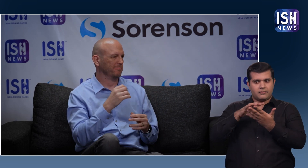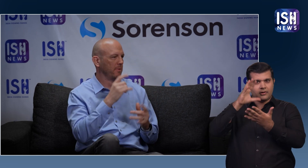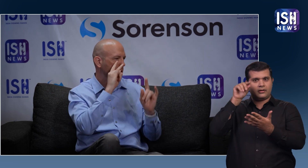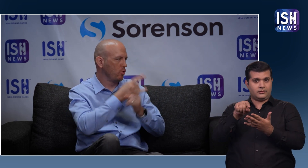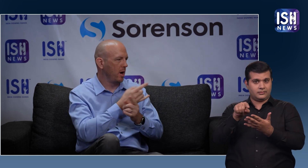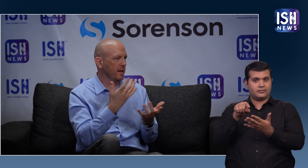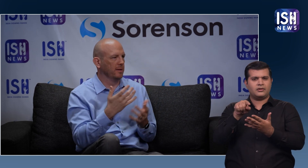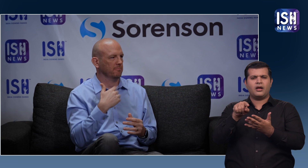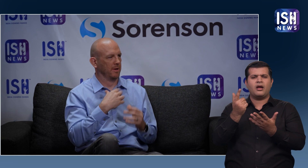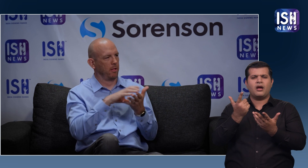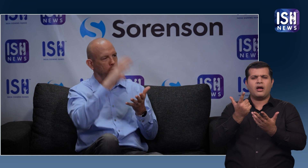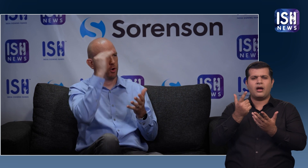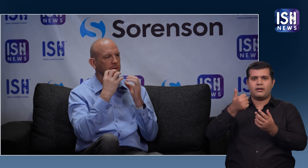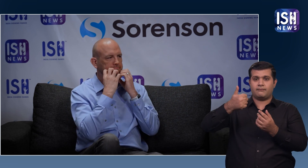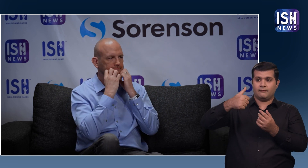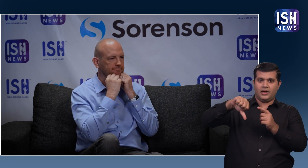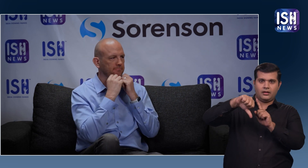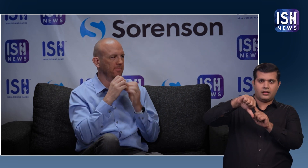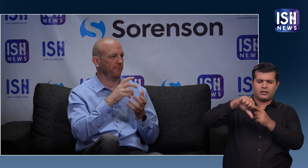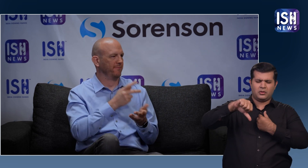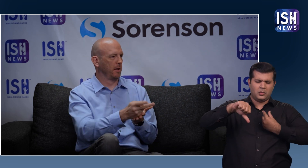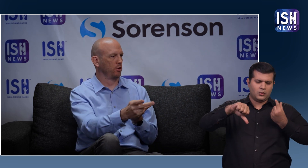that I learnt and valued failure.